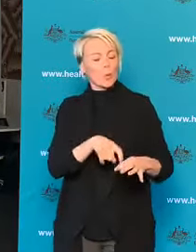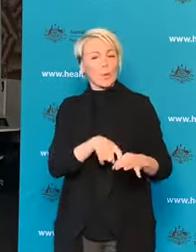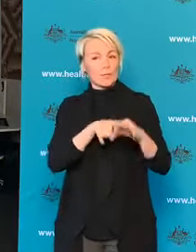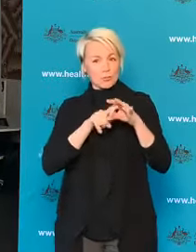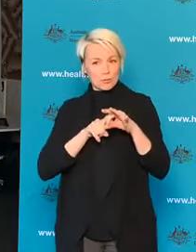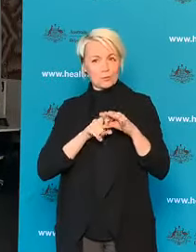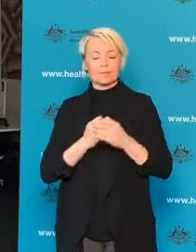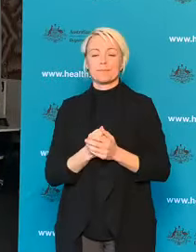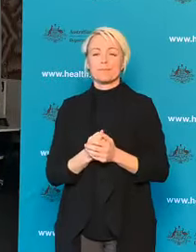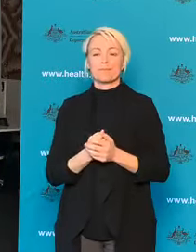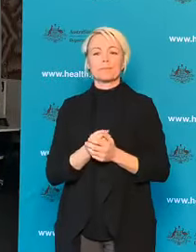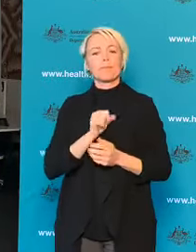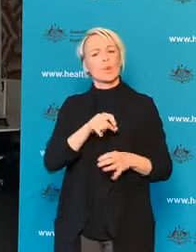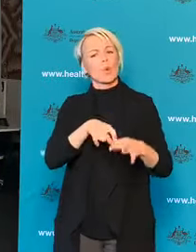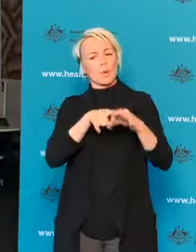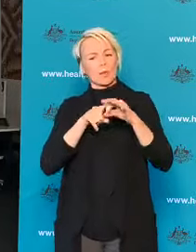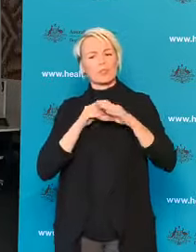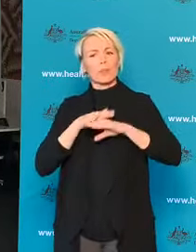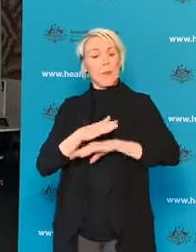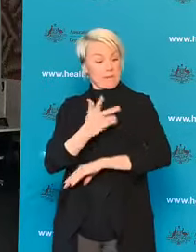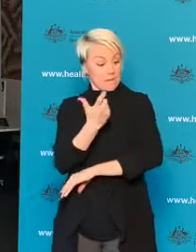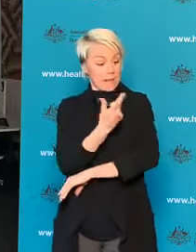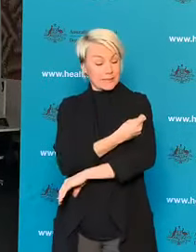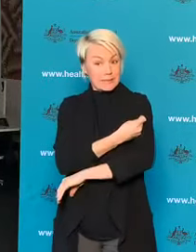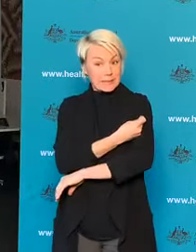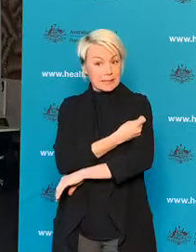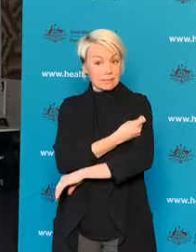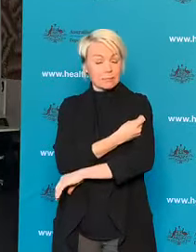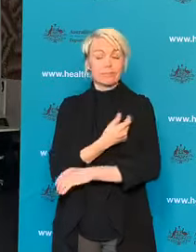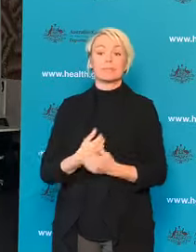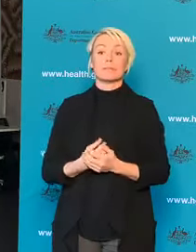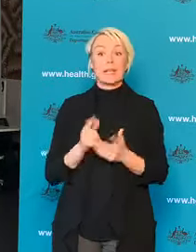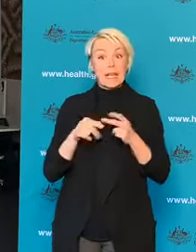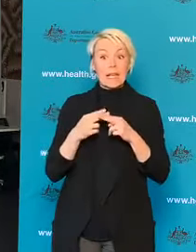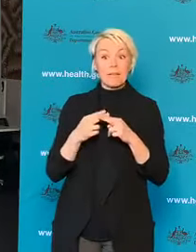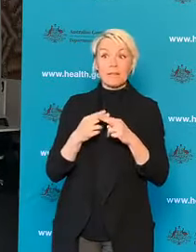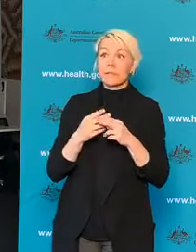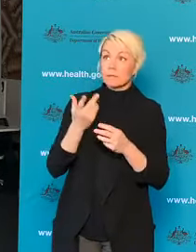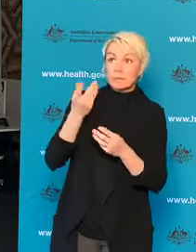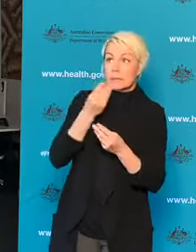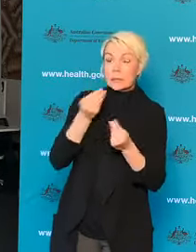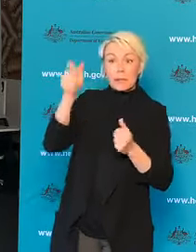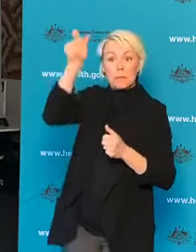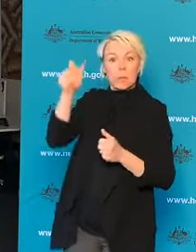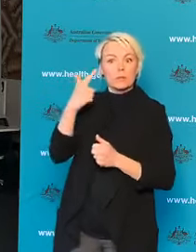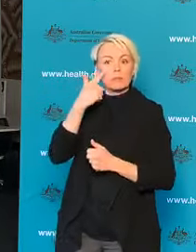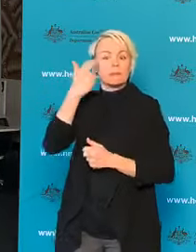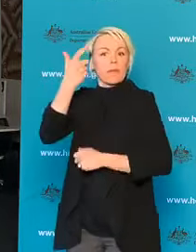vaccines and what we're doing to ensure that if a vaccine does become available that it is available to people in Australia